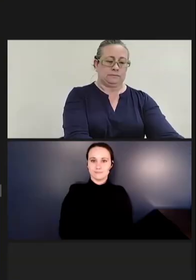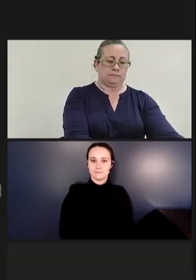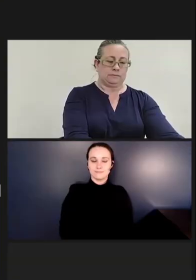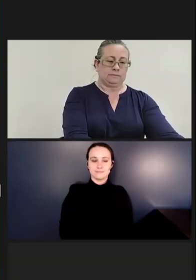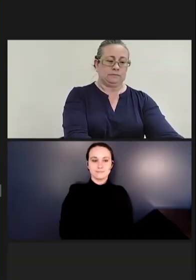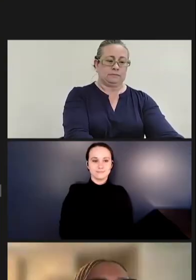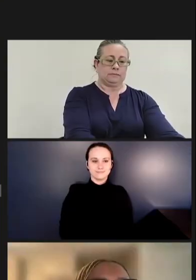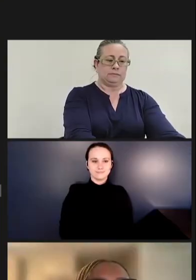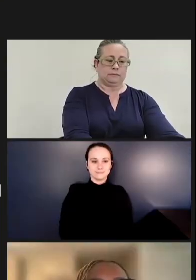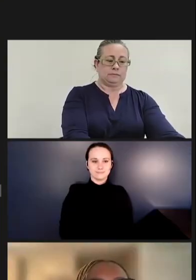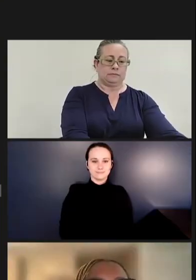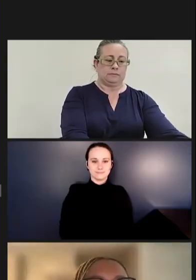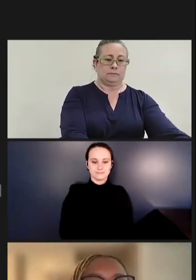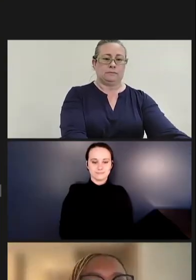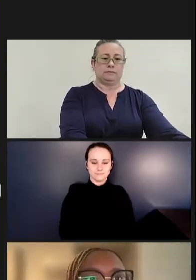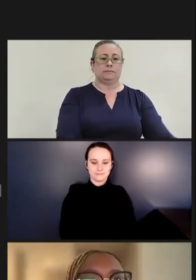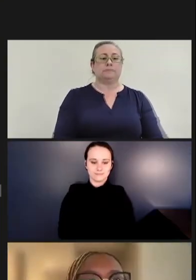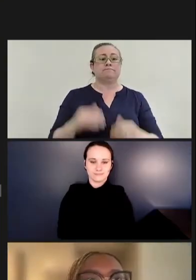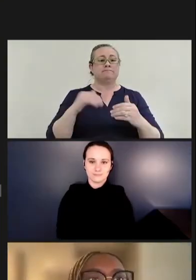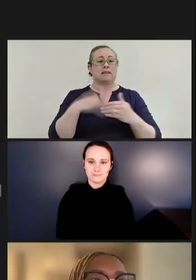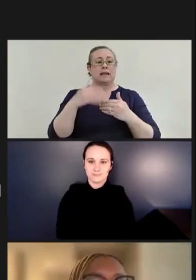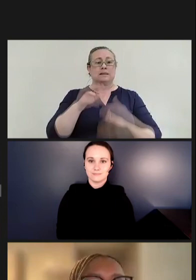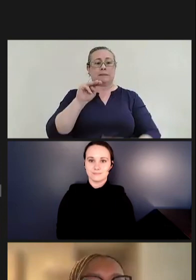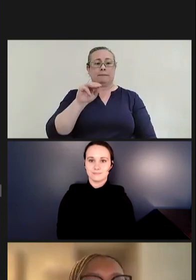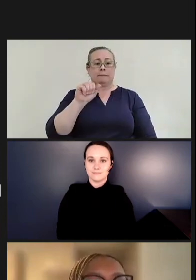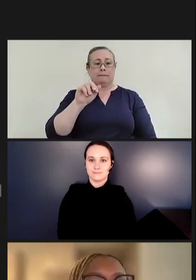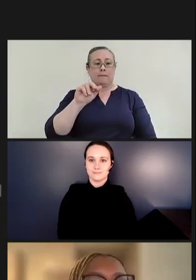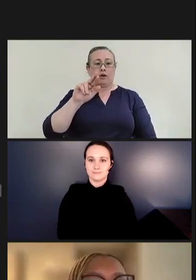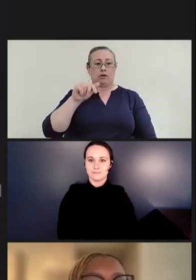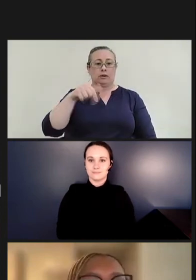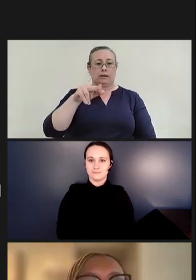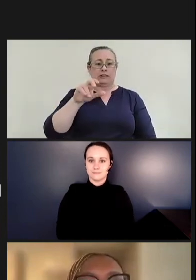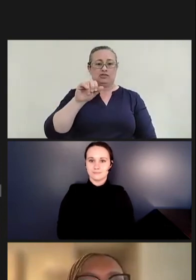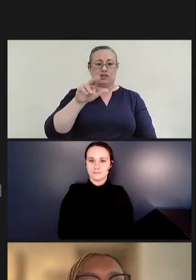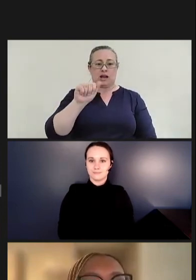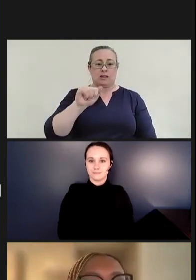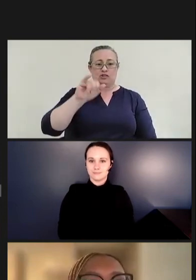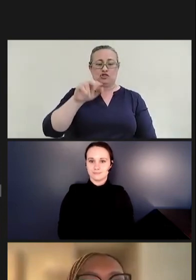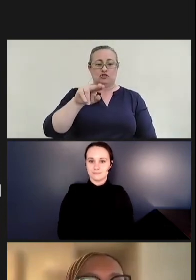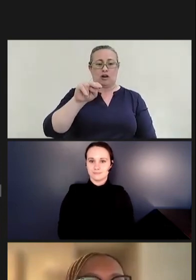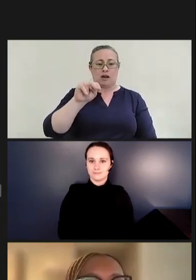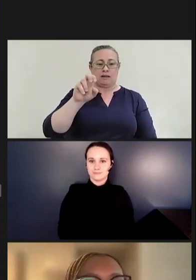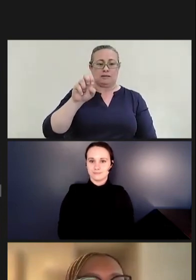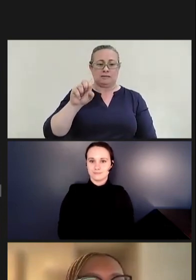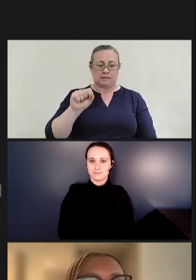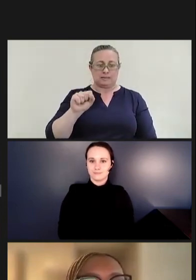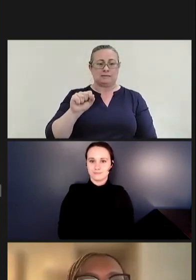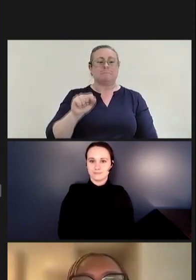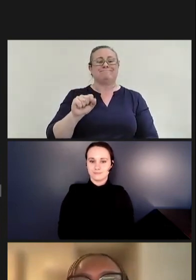from the Center for American Progress. Johns, your slides are up. I see your face on the line.